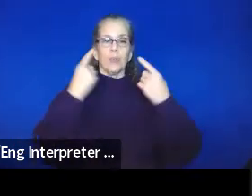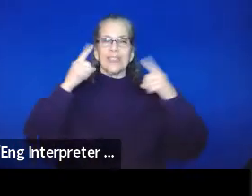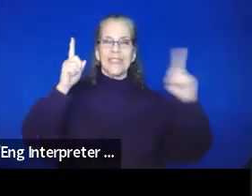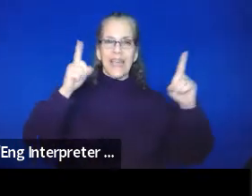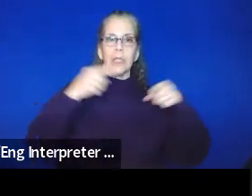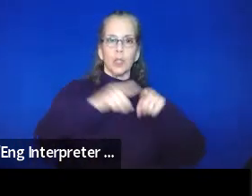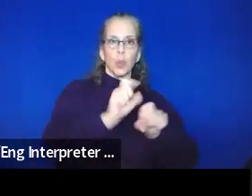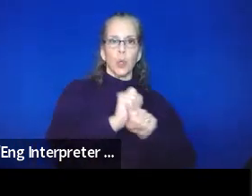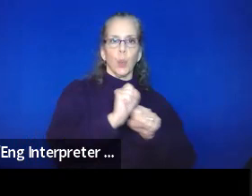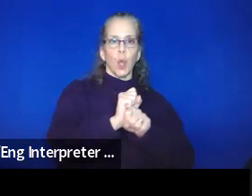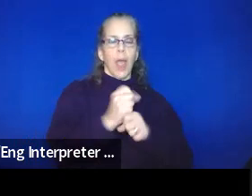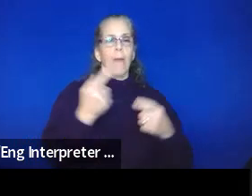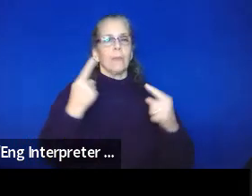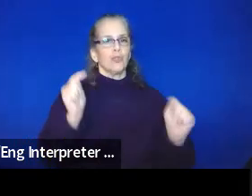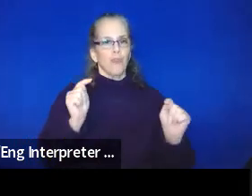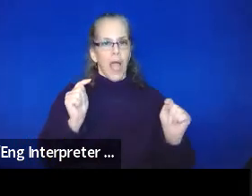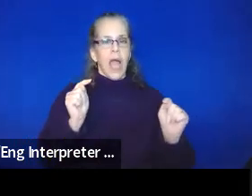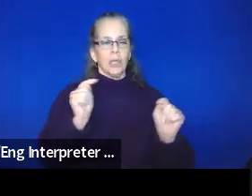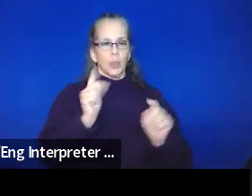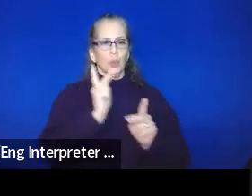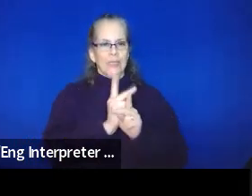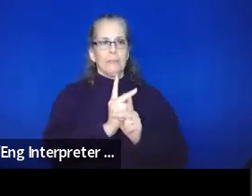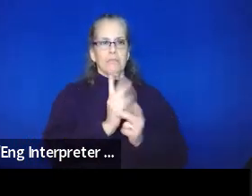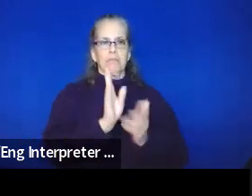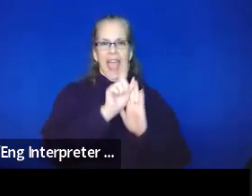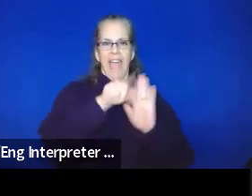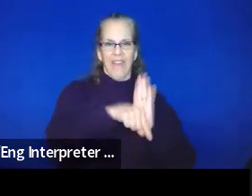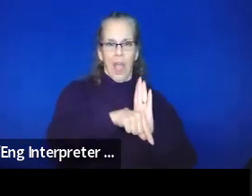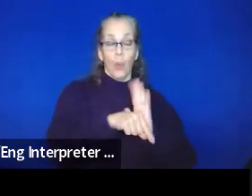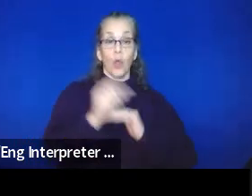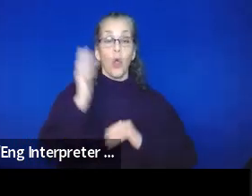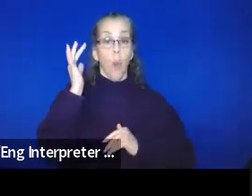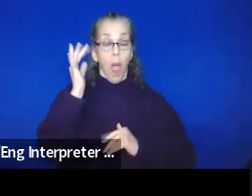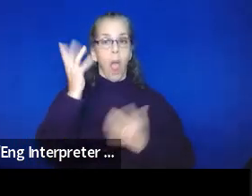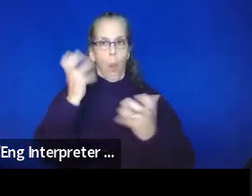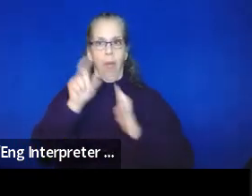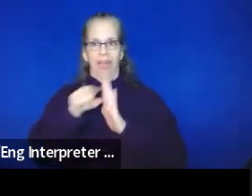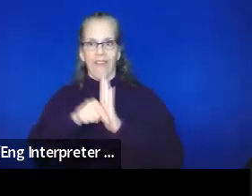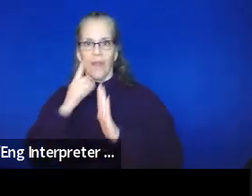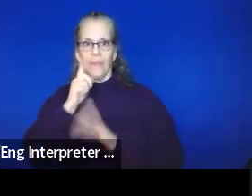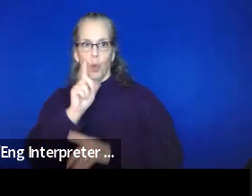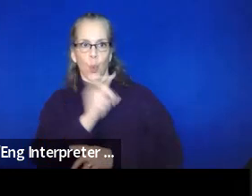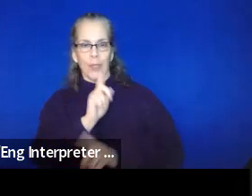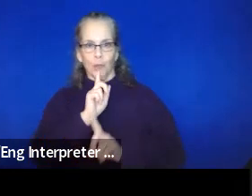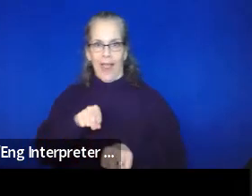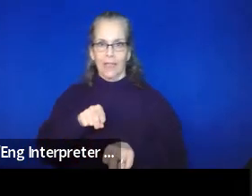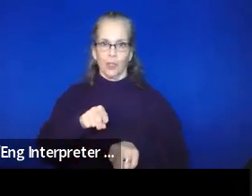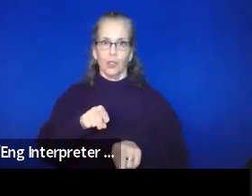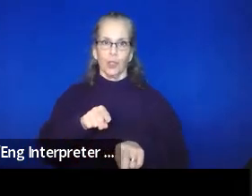try to keep this down to 30 slides 30 minutes so that we have plenty of time to ask questions.